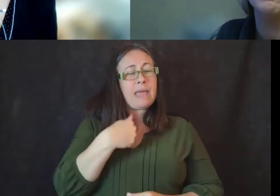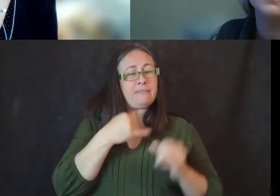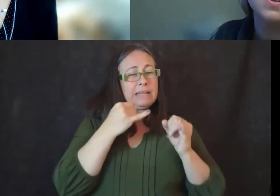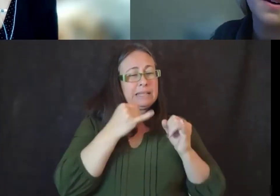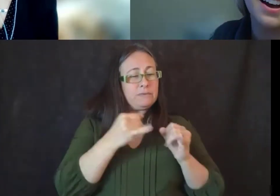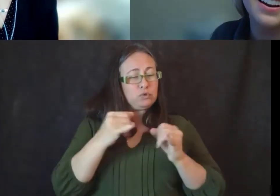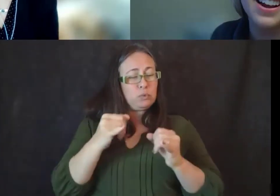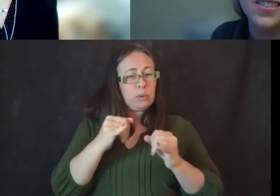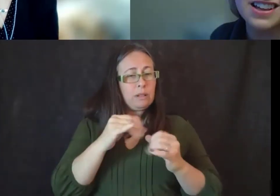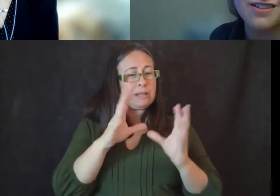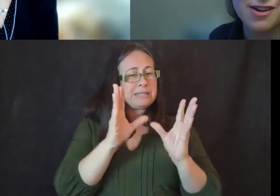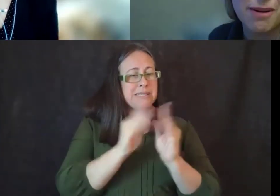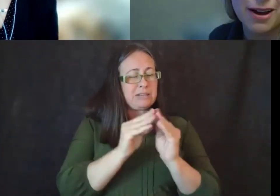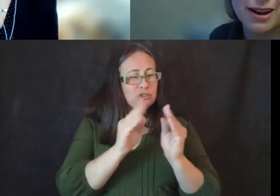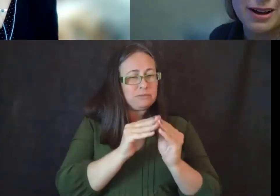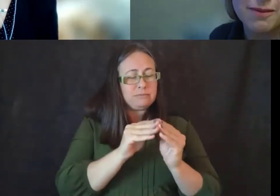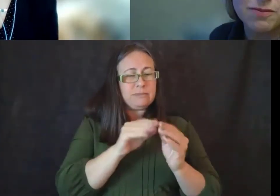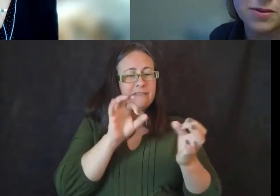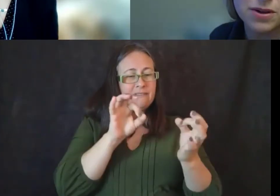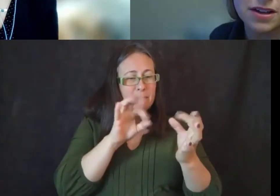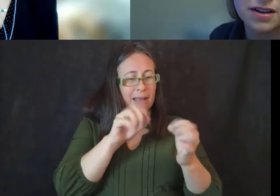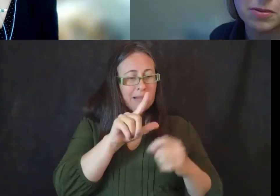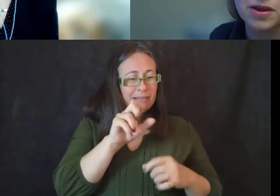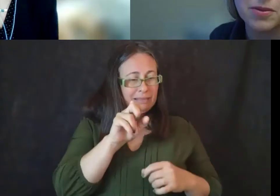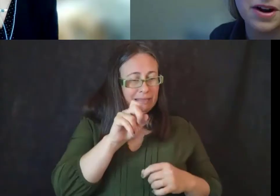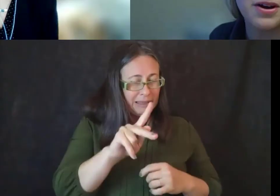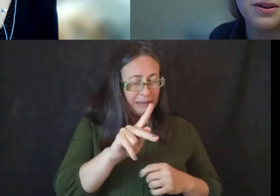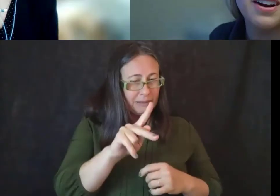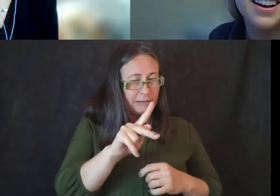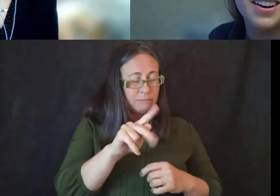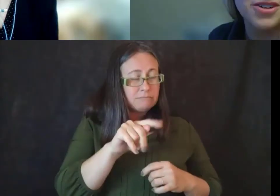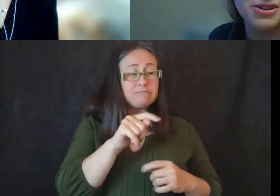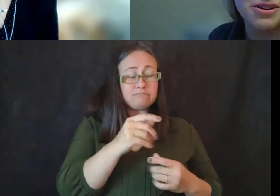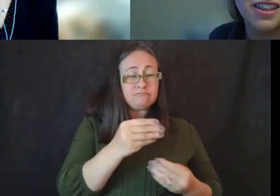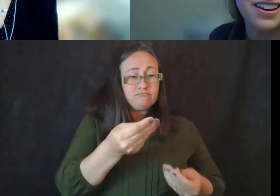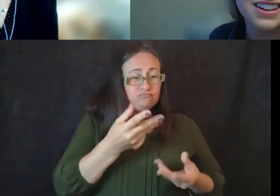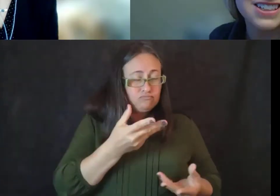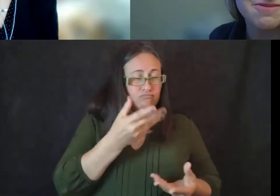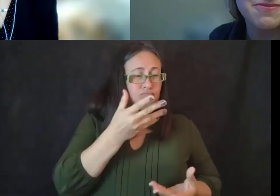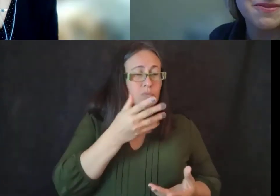so please go ahead and give us that feedback. We really want to know what you all thought.